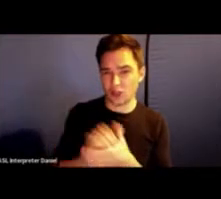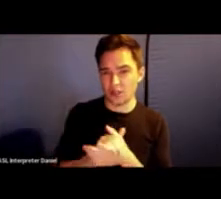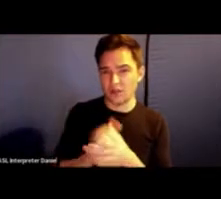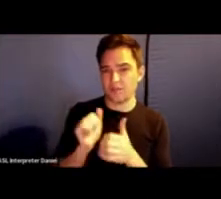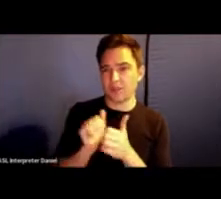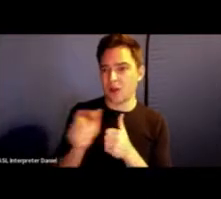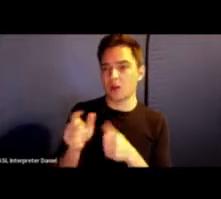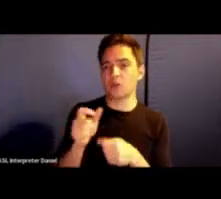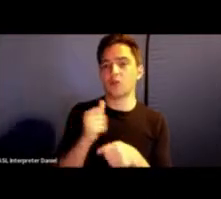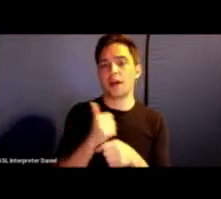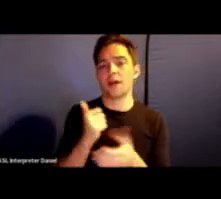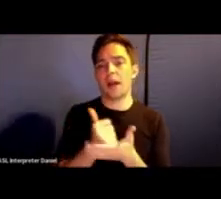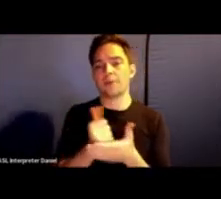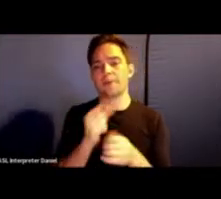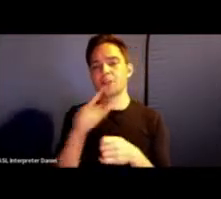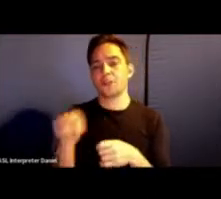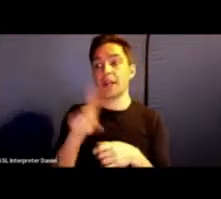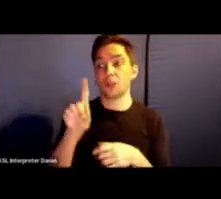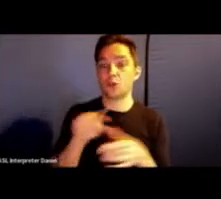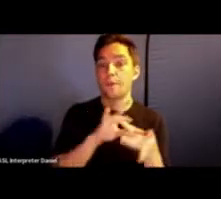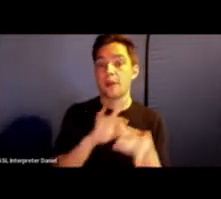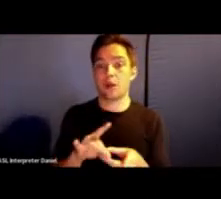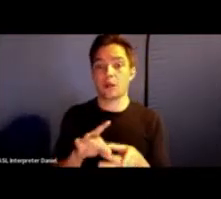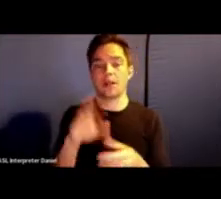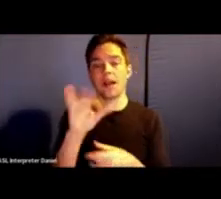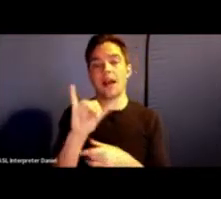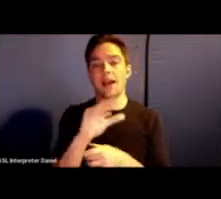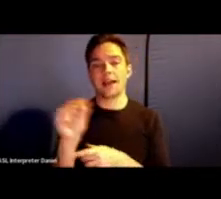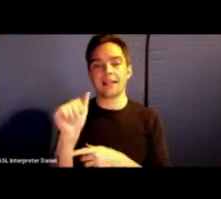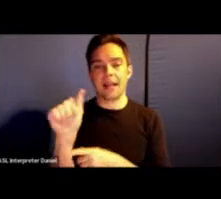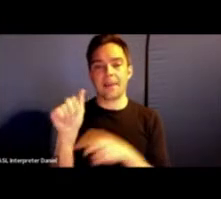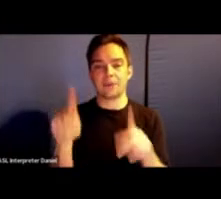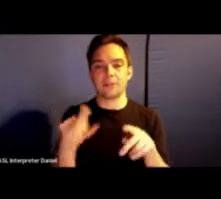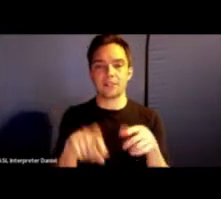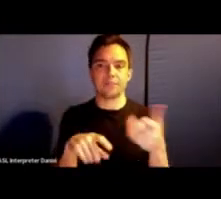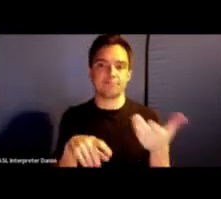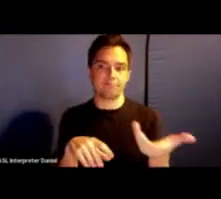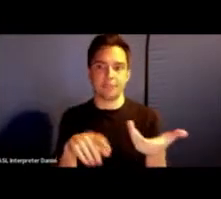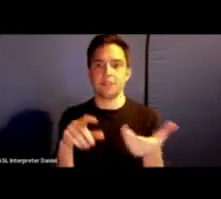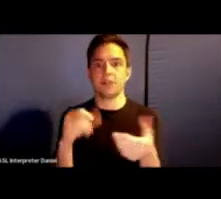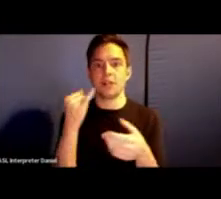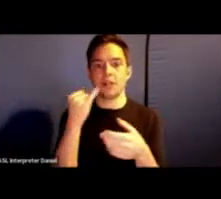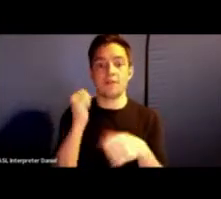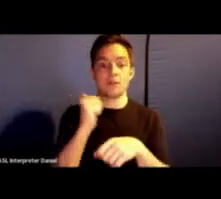make it so they do belong. And I am a person must believe that if needed, supports can be found and put in place. Anyone can